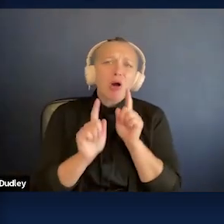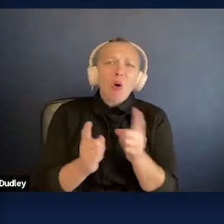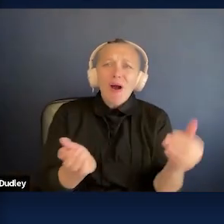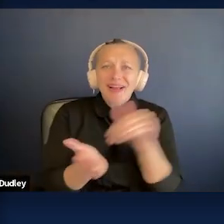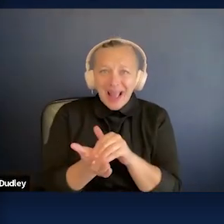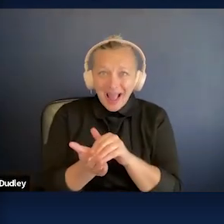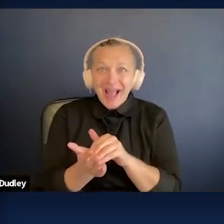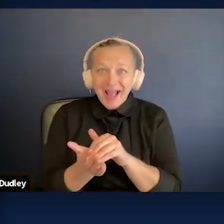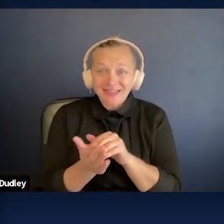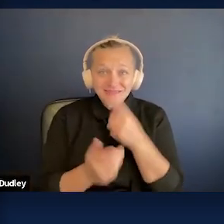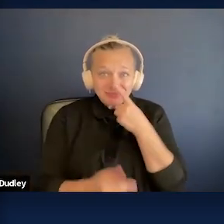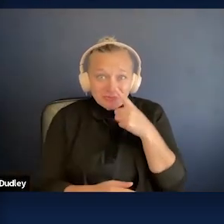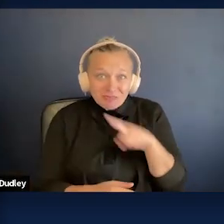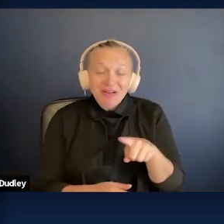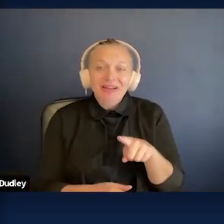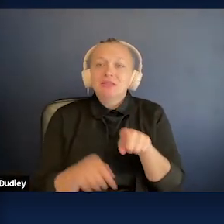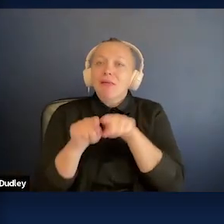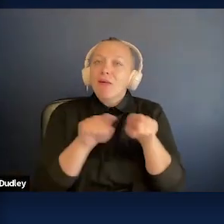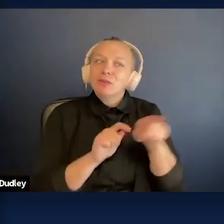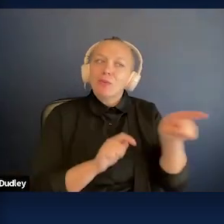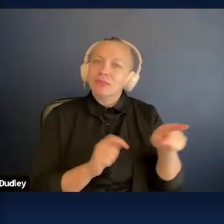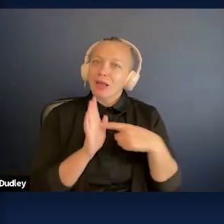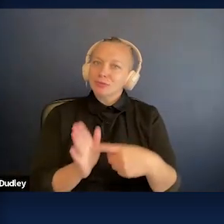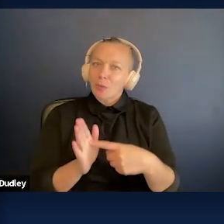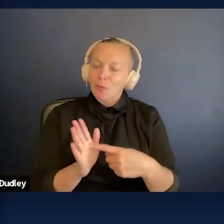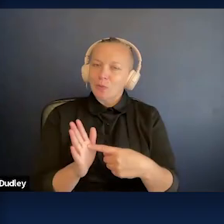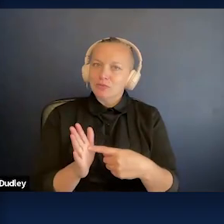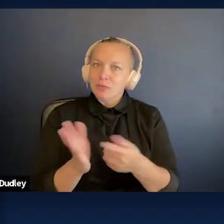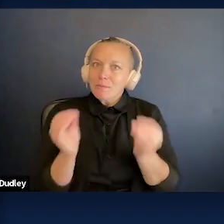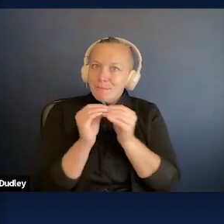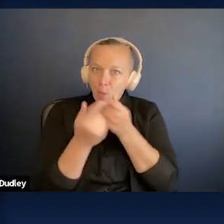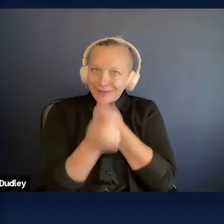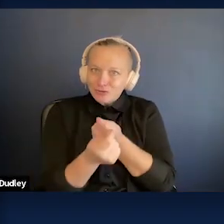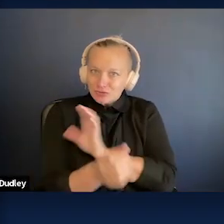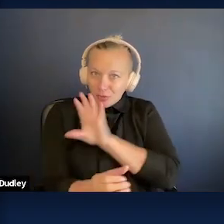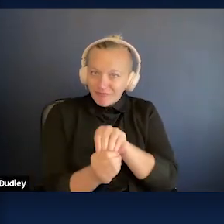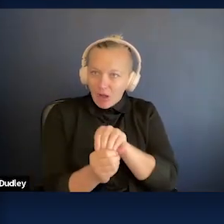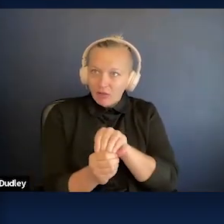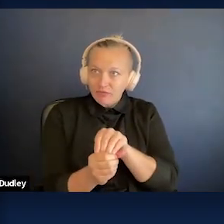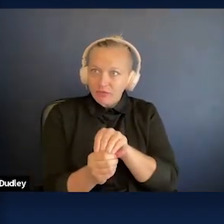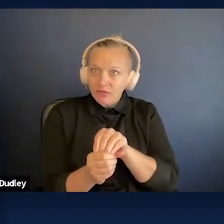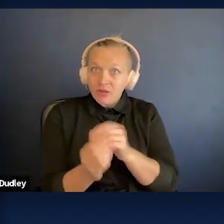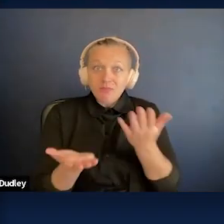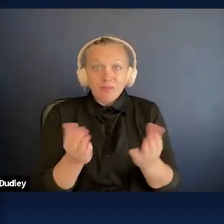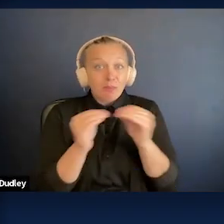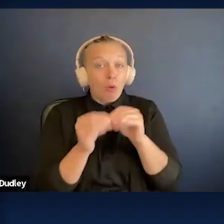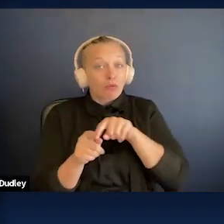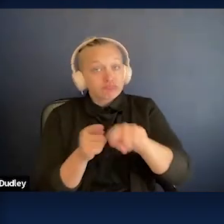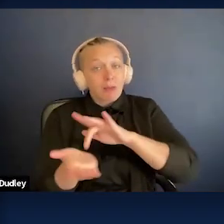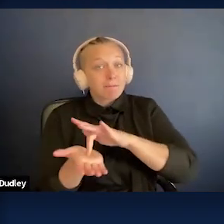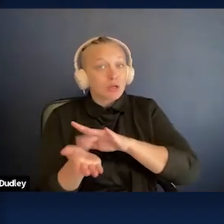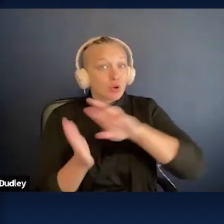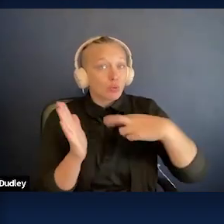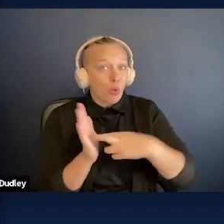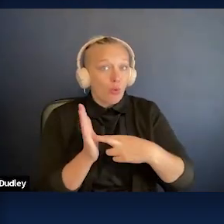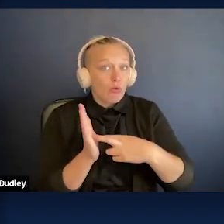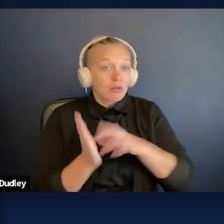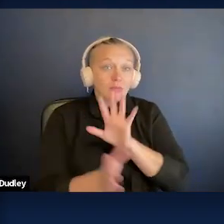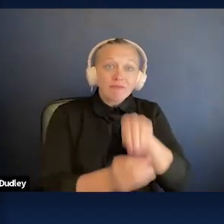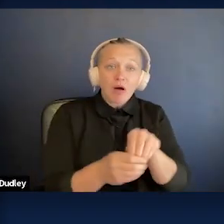While they were still at this particular state. Um, and they also were demonstrating interest, as this person did, in getting active in a more medical role. So, attending an adaptive sports event and being part of the medical team.